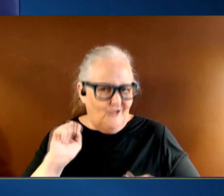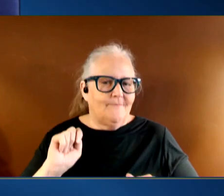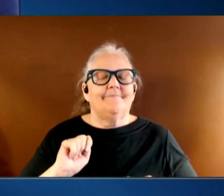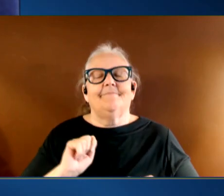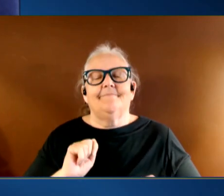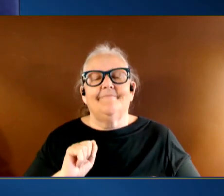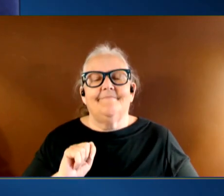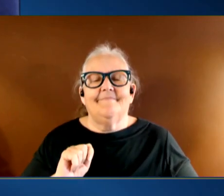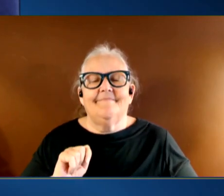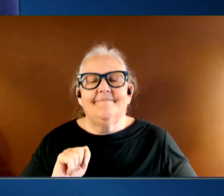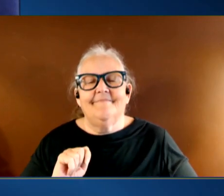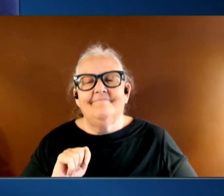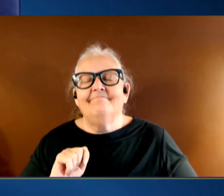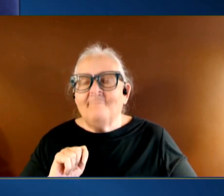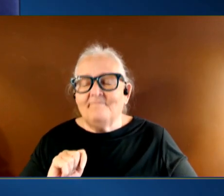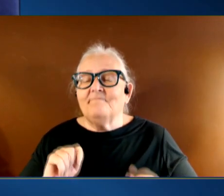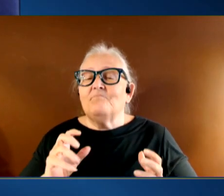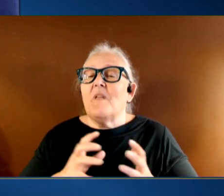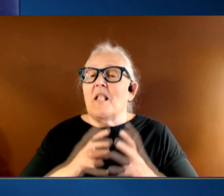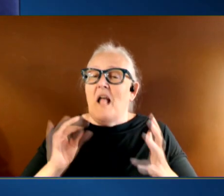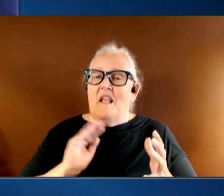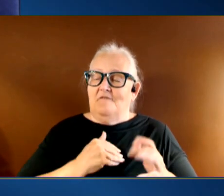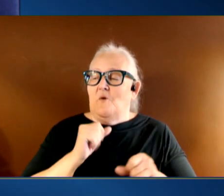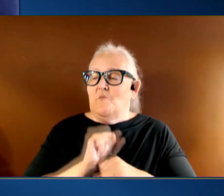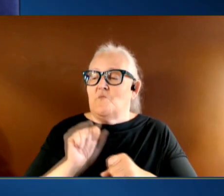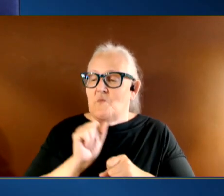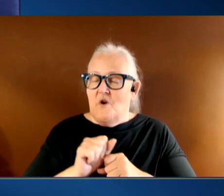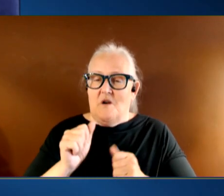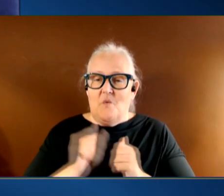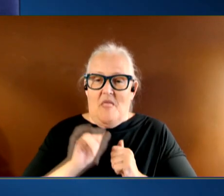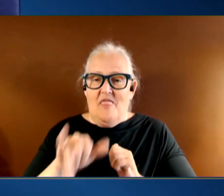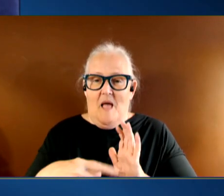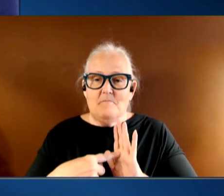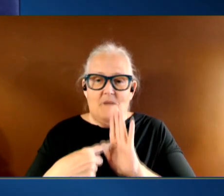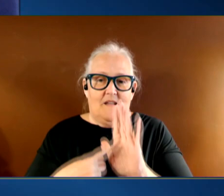So, a lot of what we did in this in this model was quite literally bring the community voice